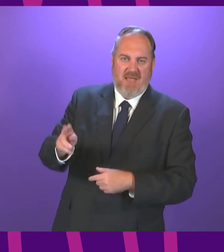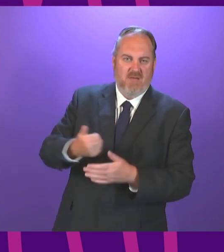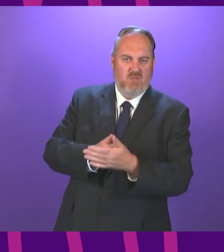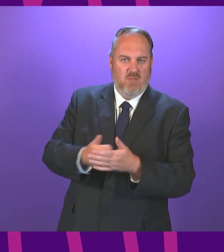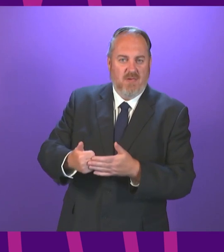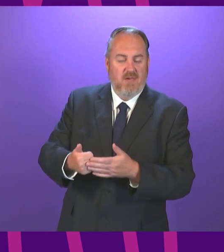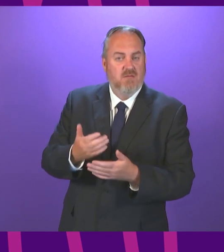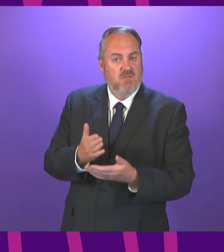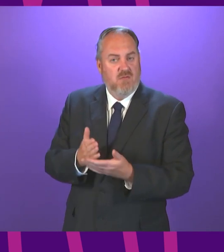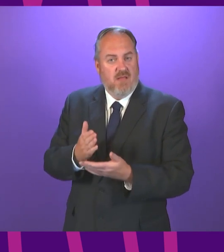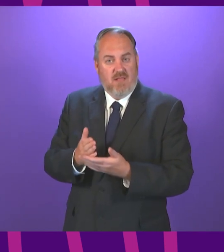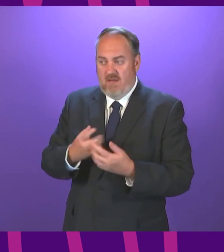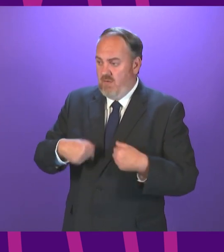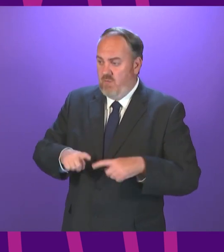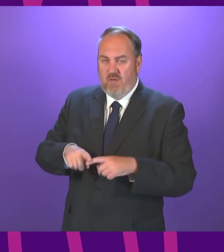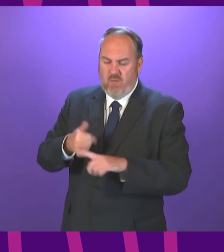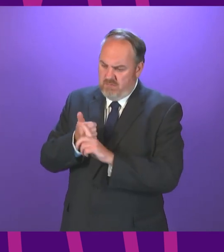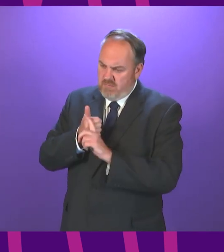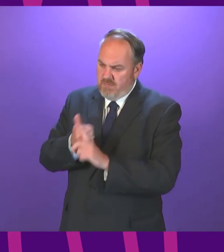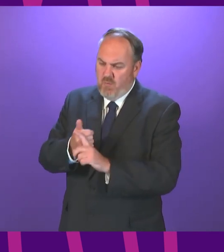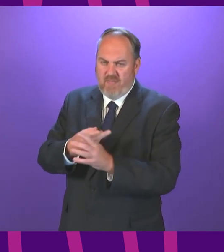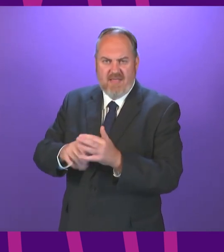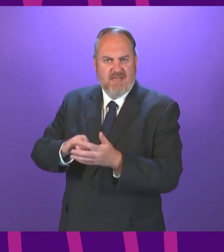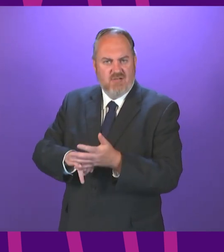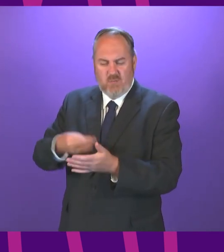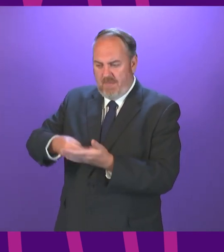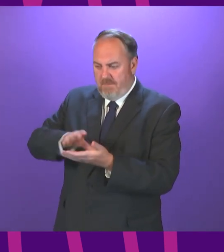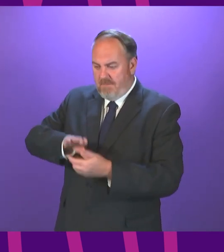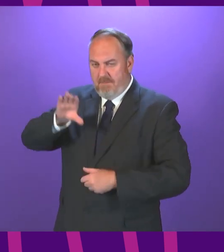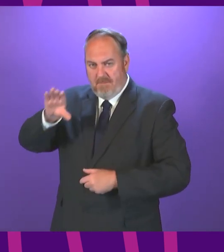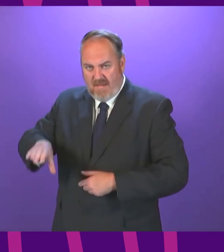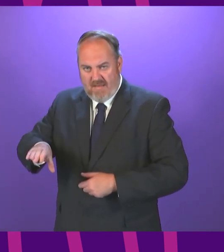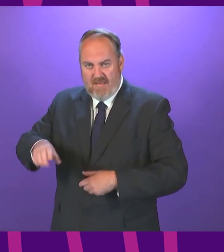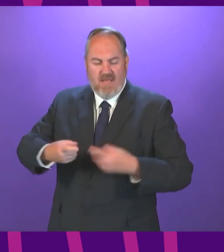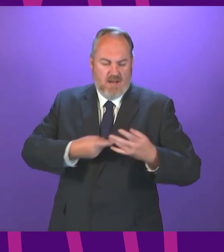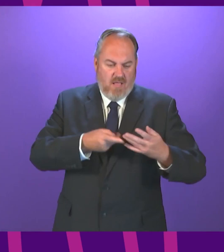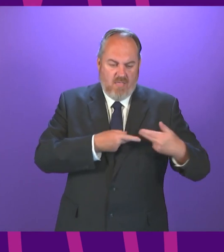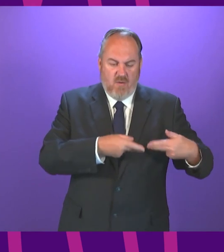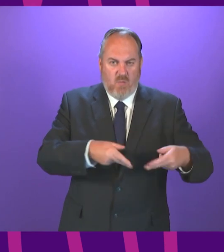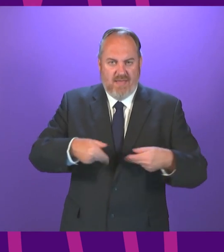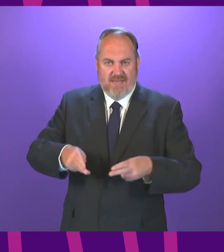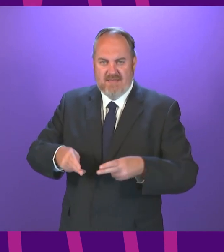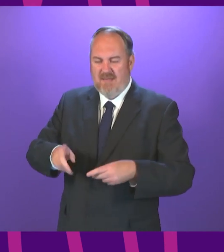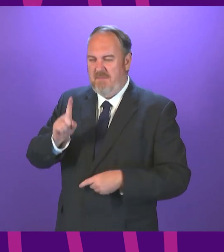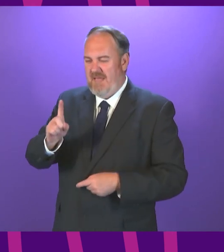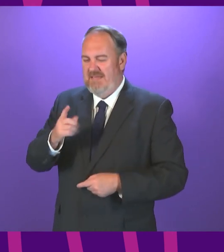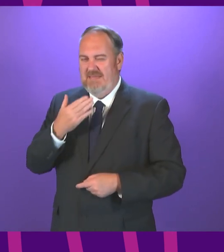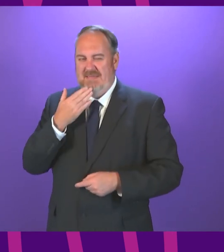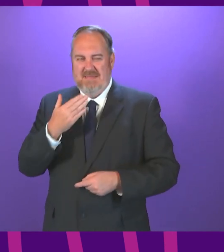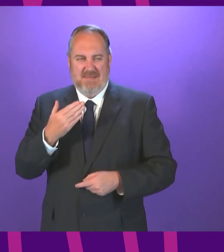and we will continue to support the NHS through financial and other means. There is a glaring inconsistency at the heart